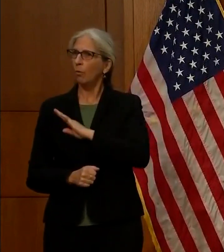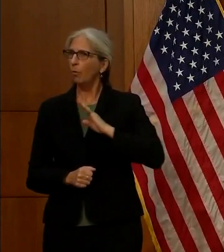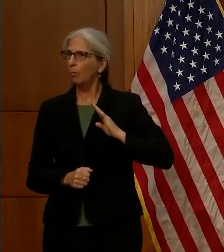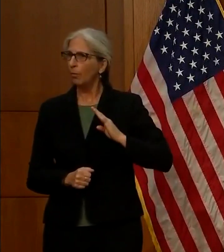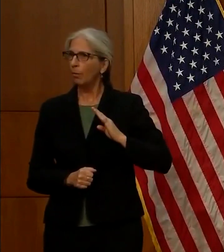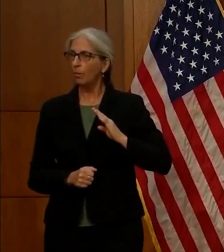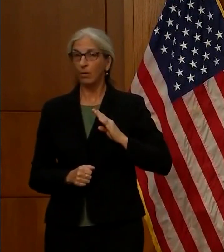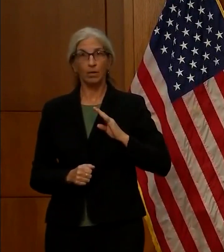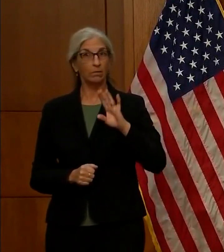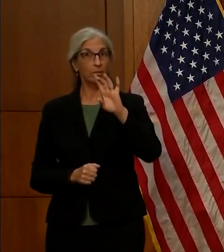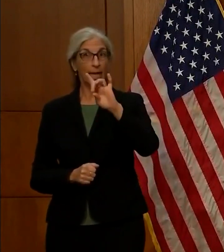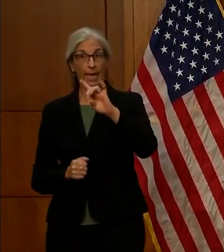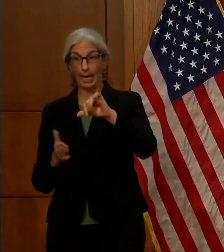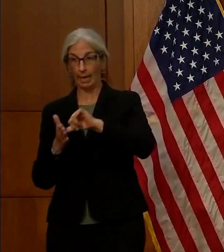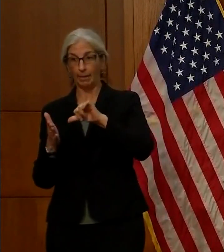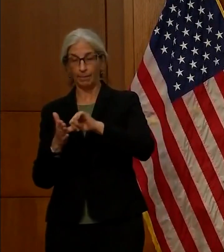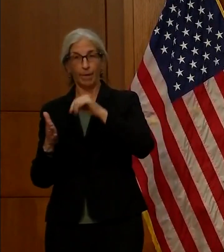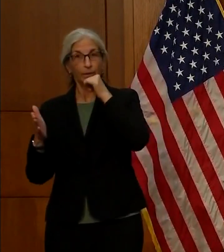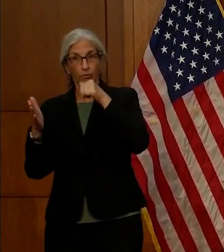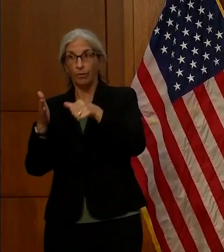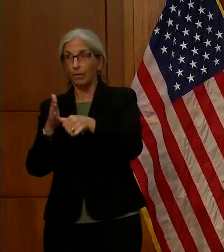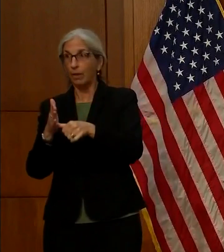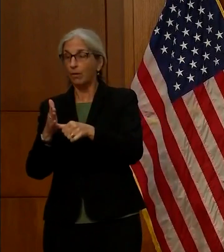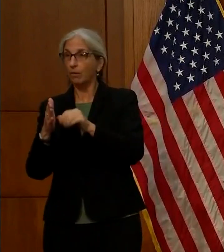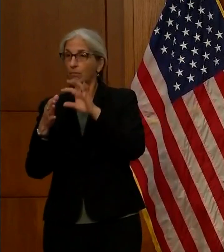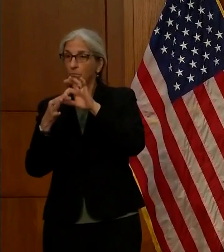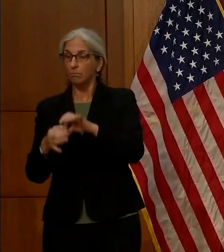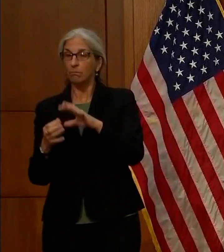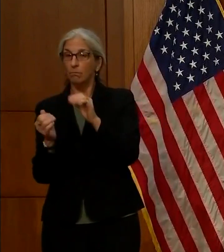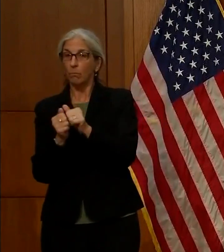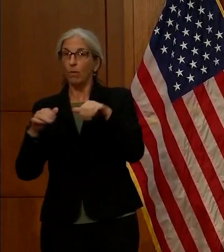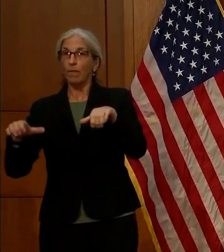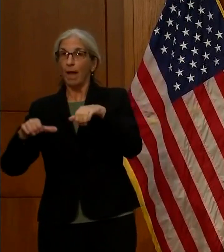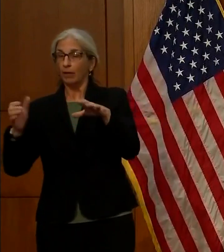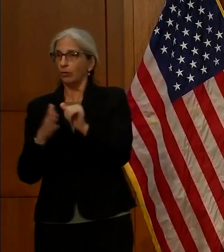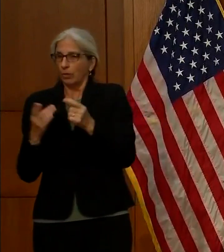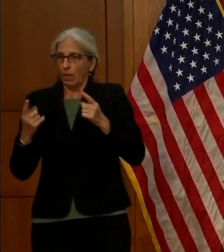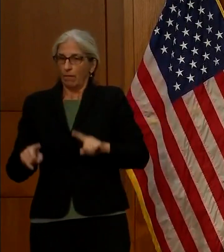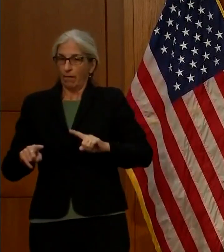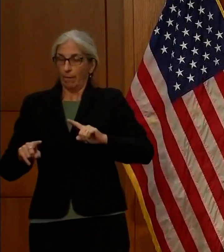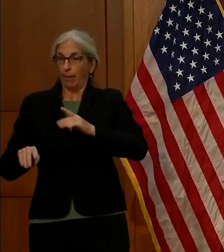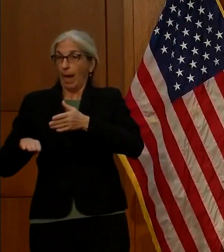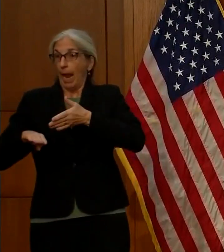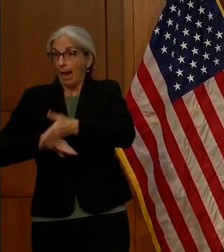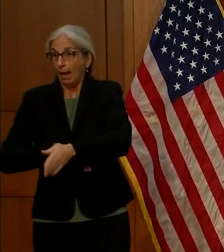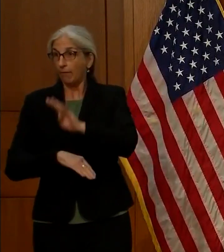VIRGINIA PRO BOARD. AND THAT THERE EIGHT PAGE LETTER IN